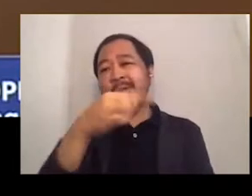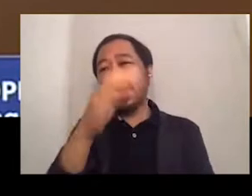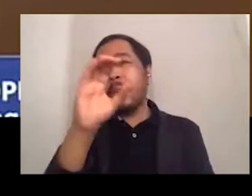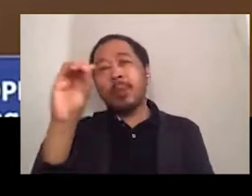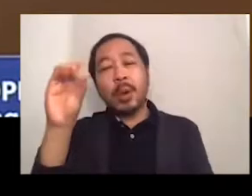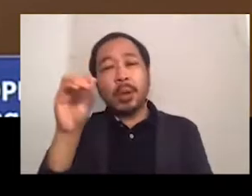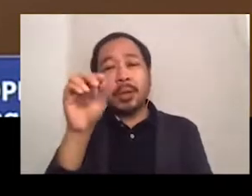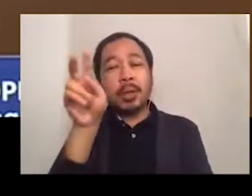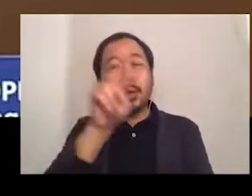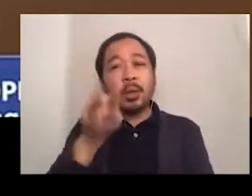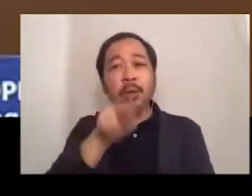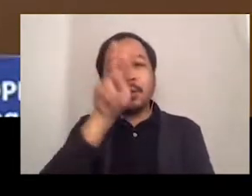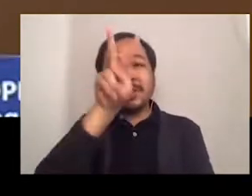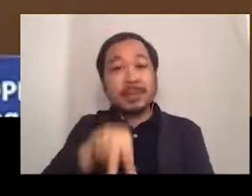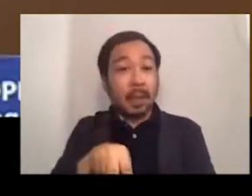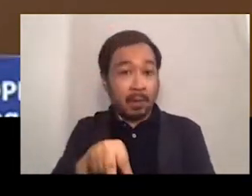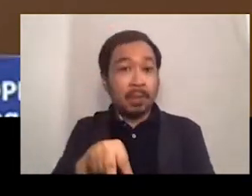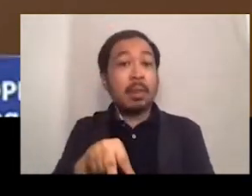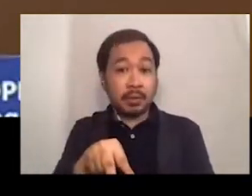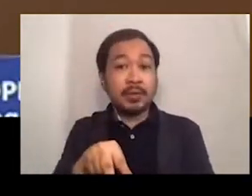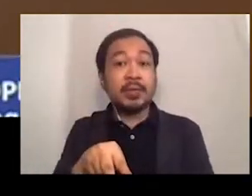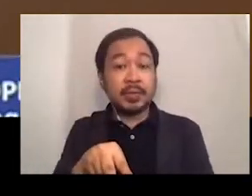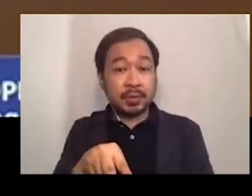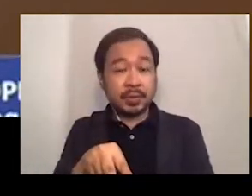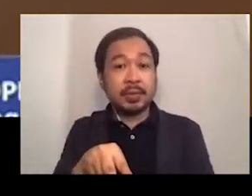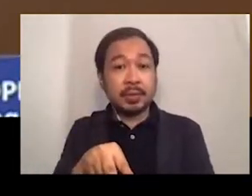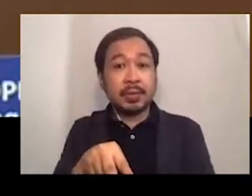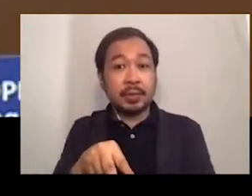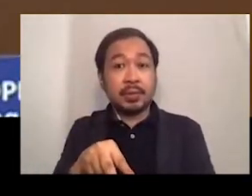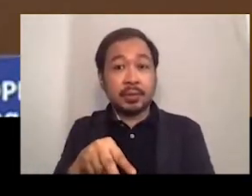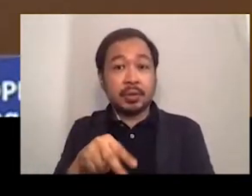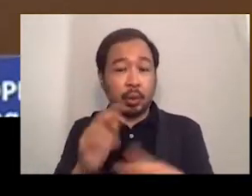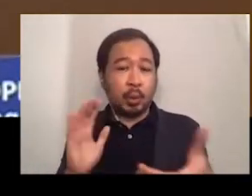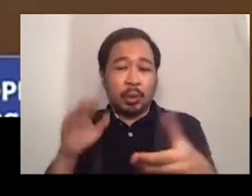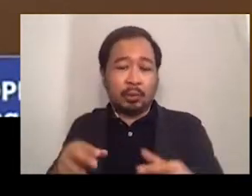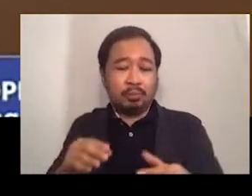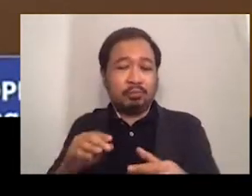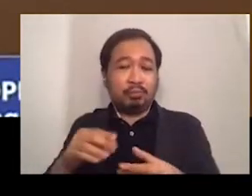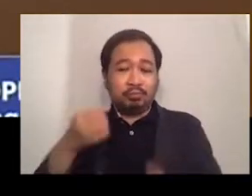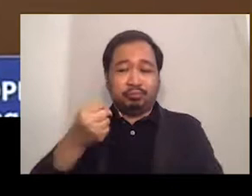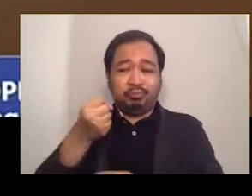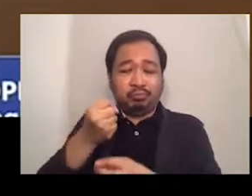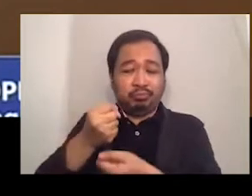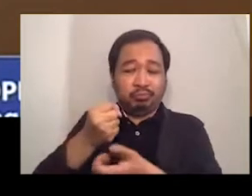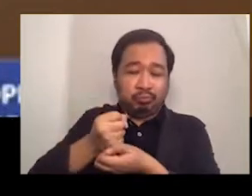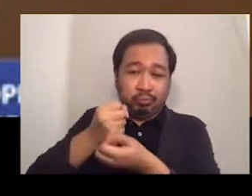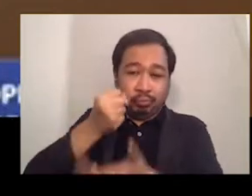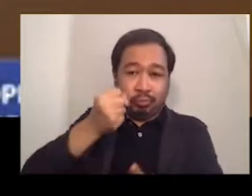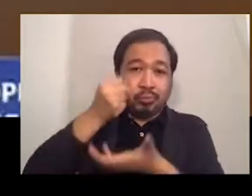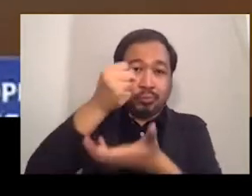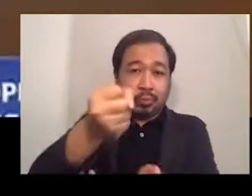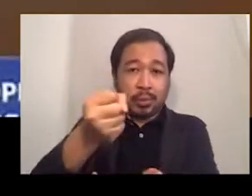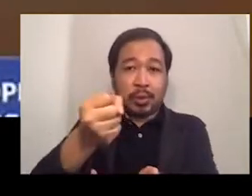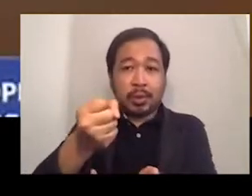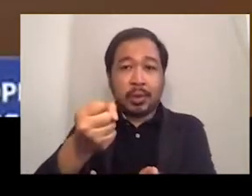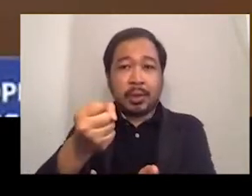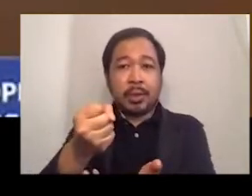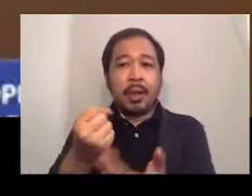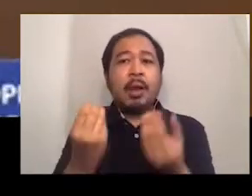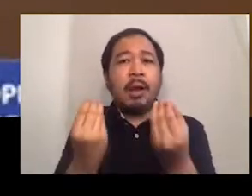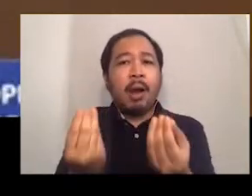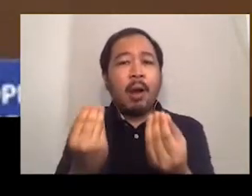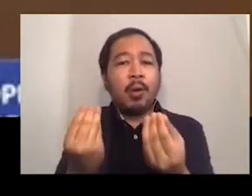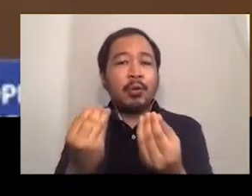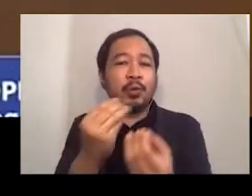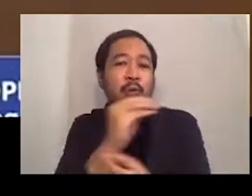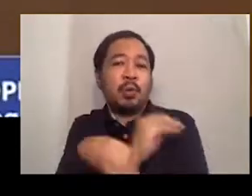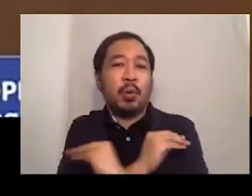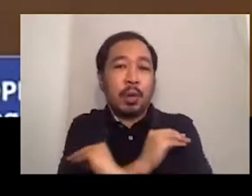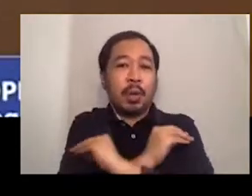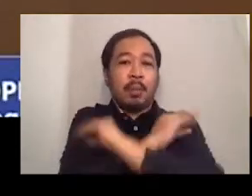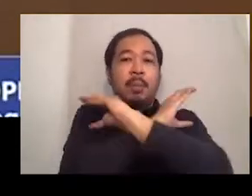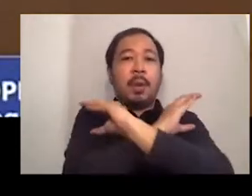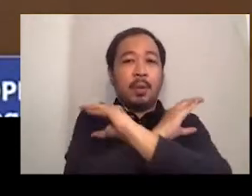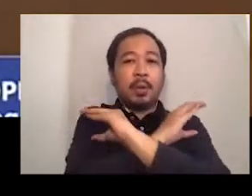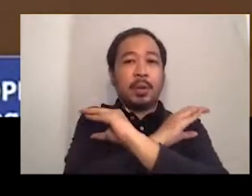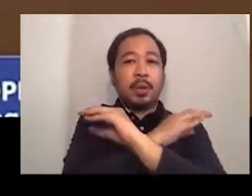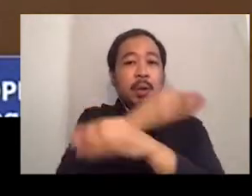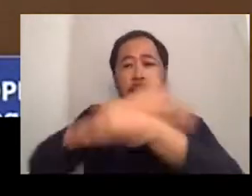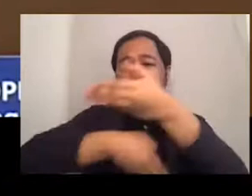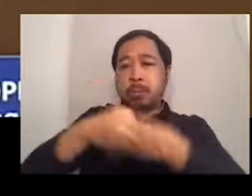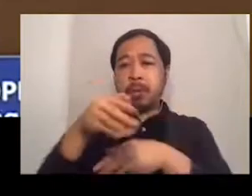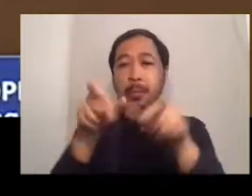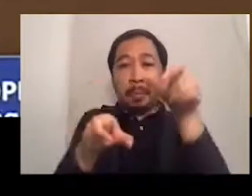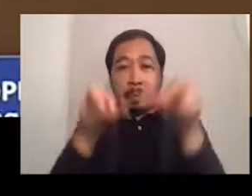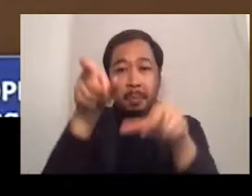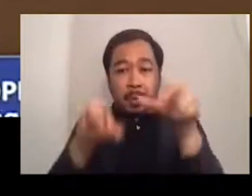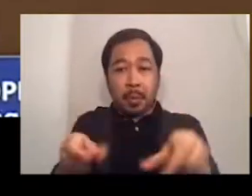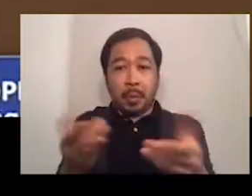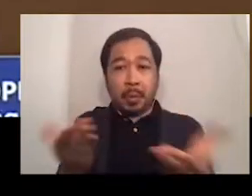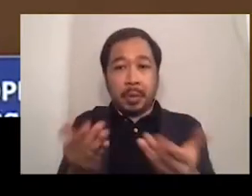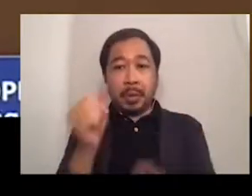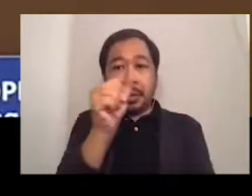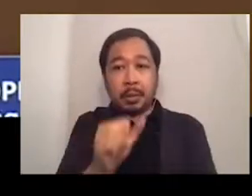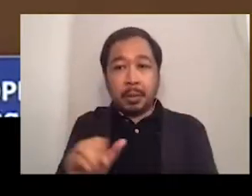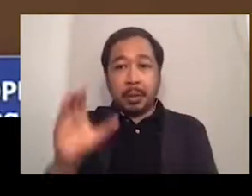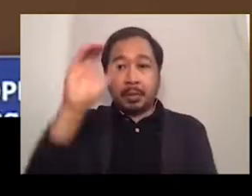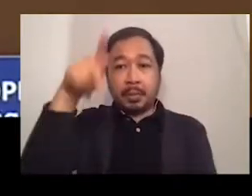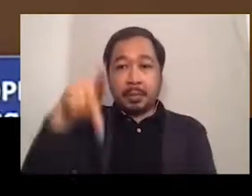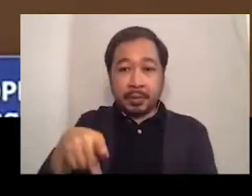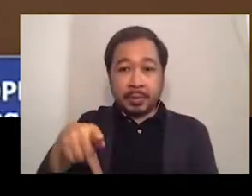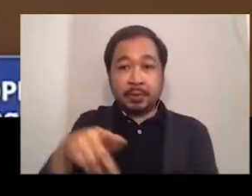for the protection and the empowerment of persons with disabilities in this region, during and after the pandemic.